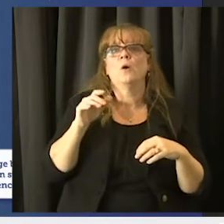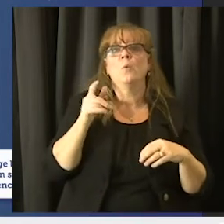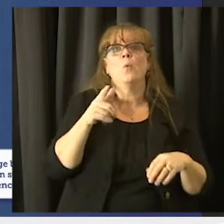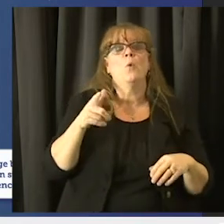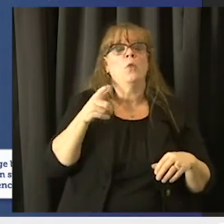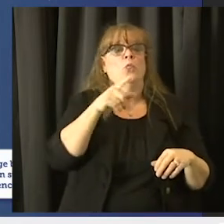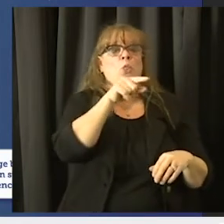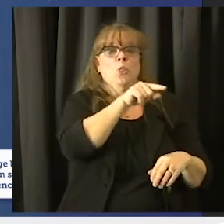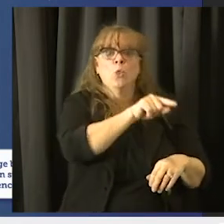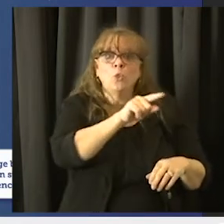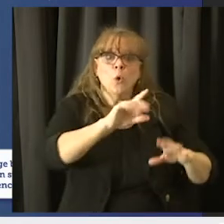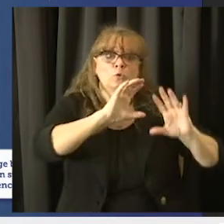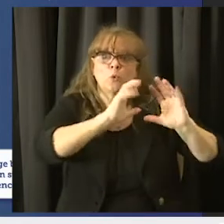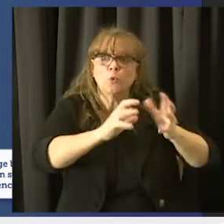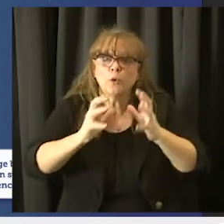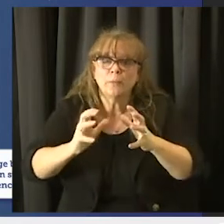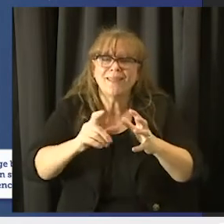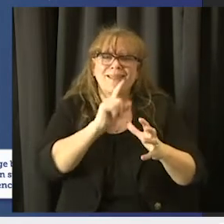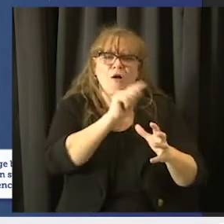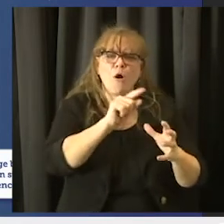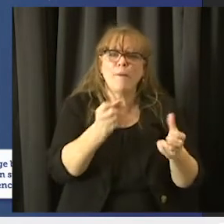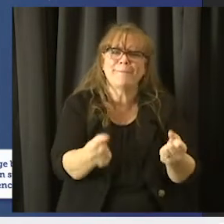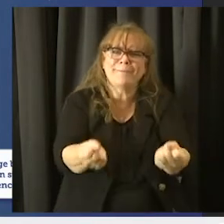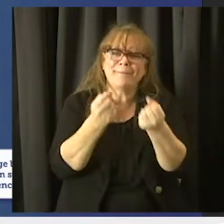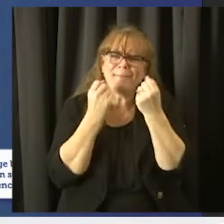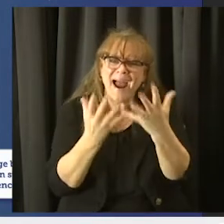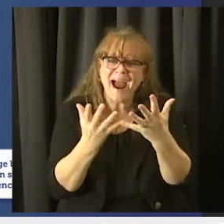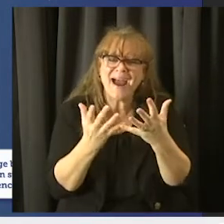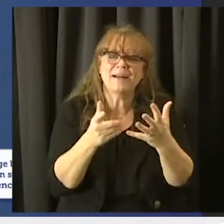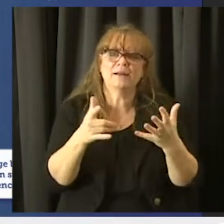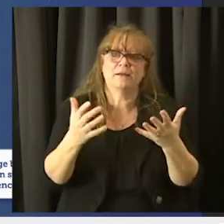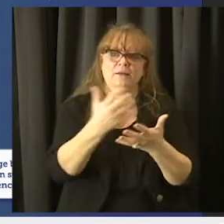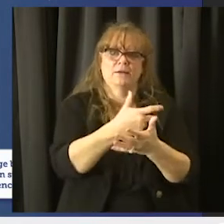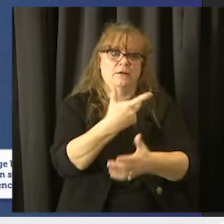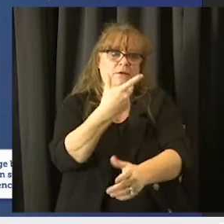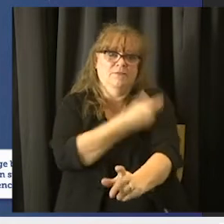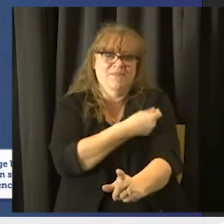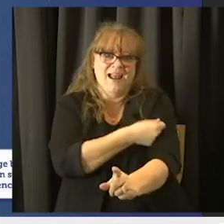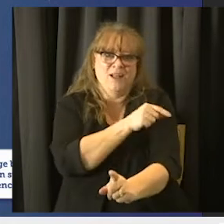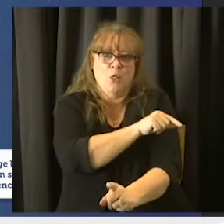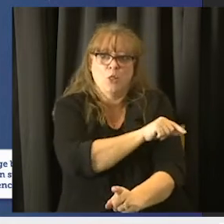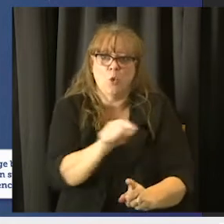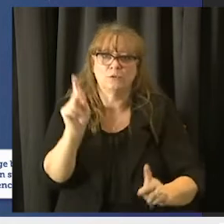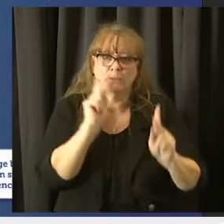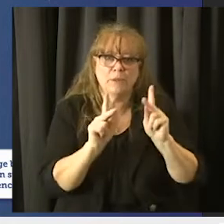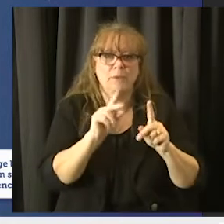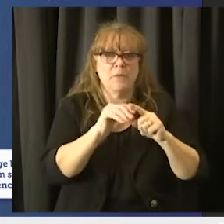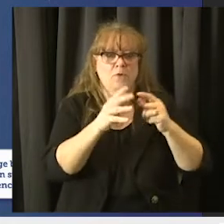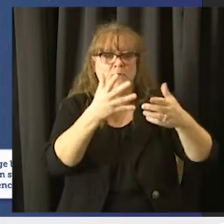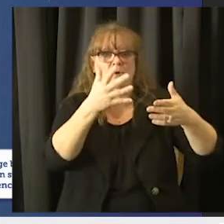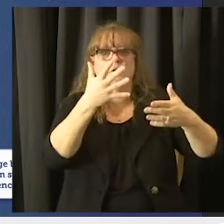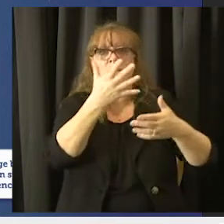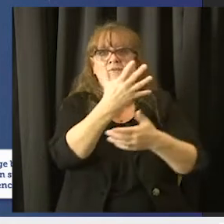before everyone on uh over 70 who wants it will have gotten the first dose of the vaccine uh